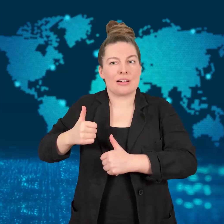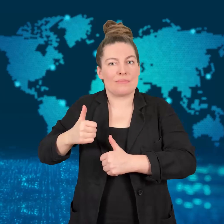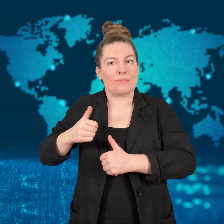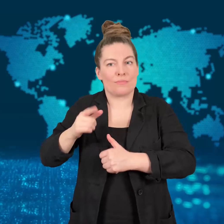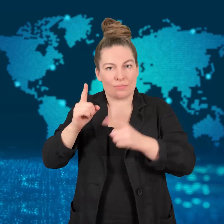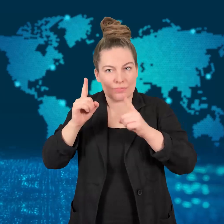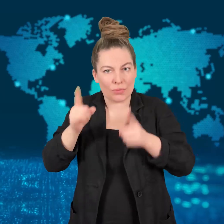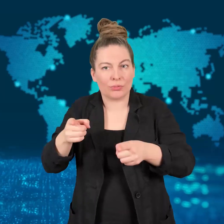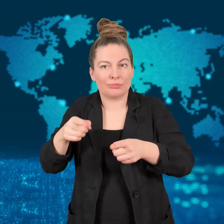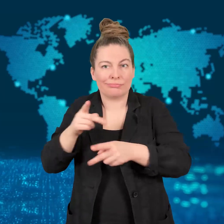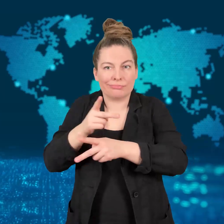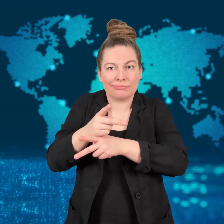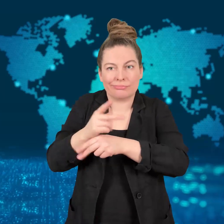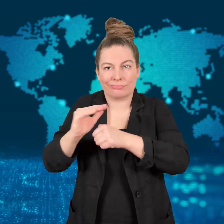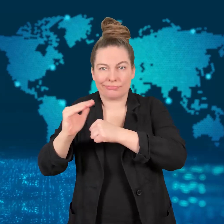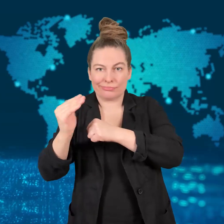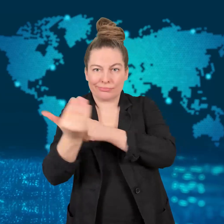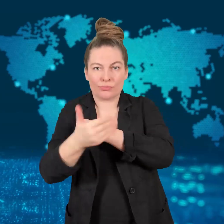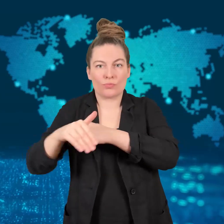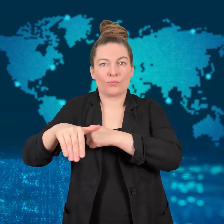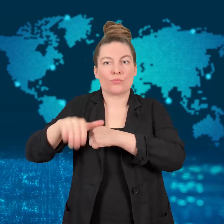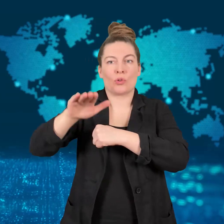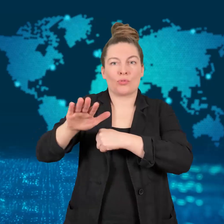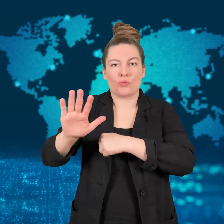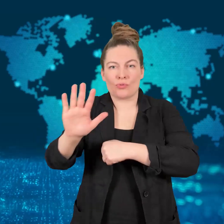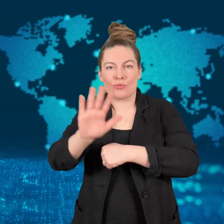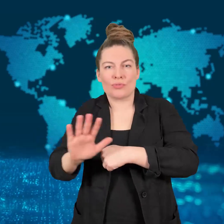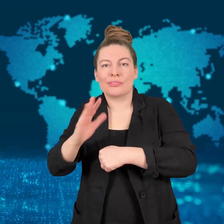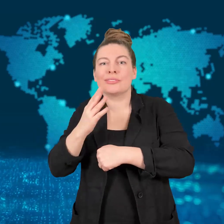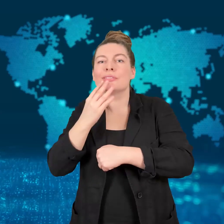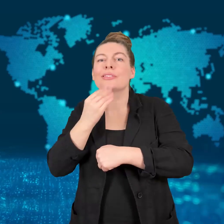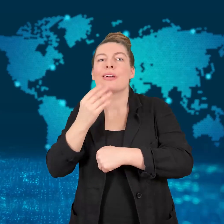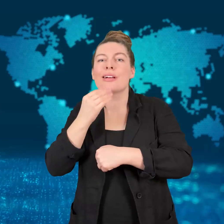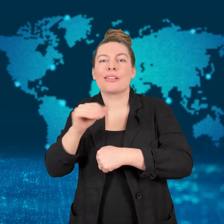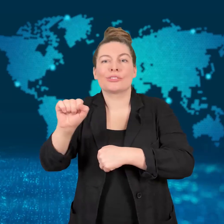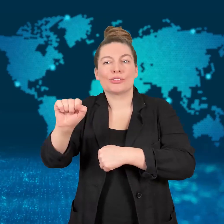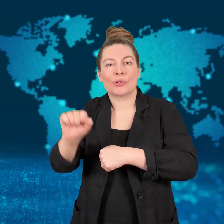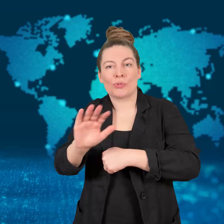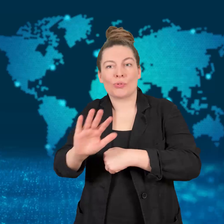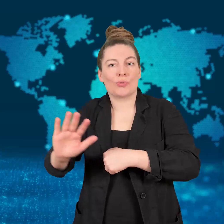protect southern Israel in case Hamas does not